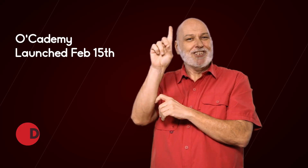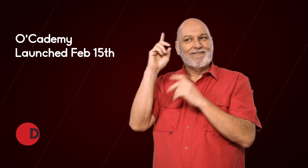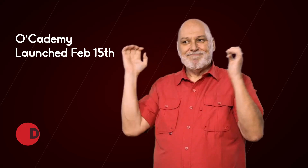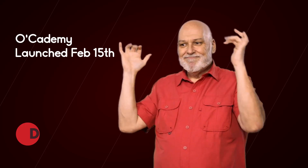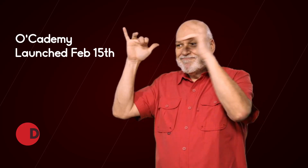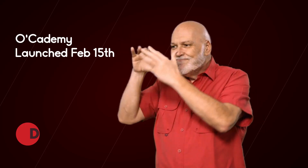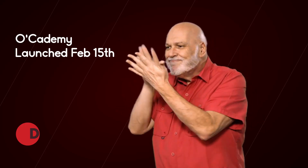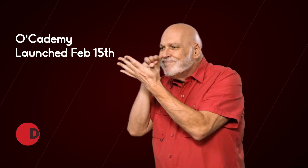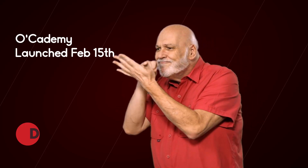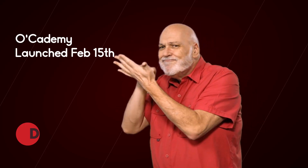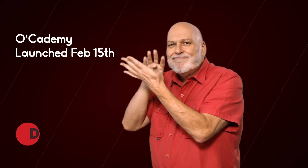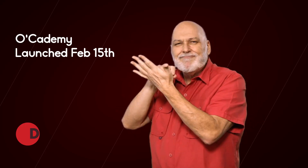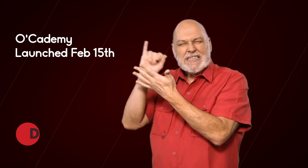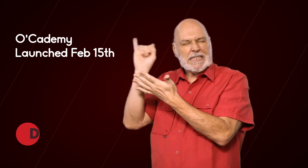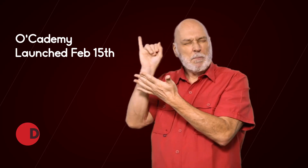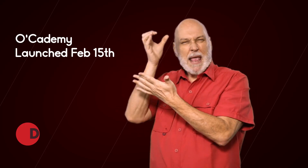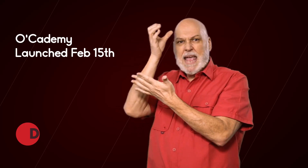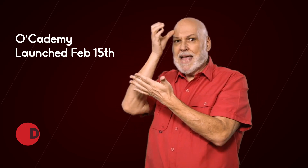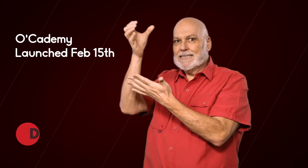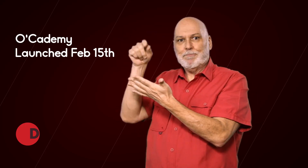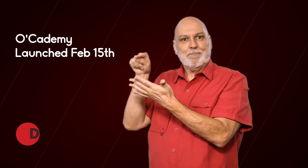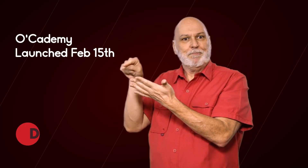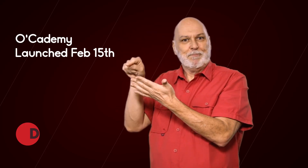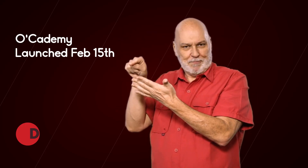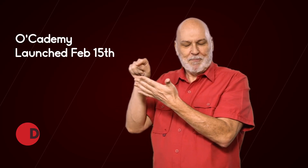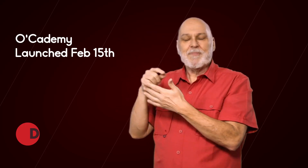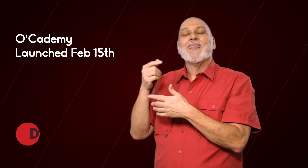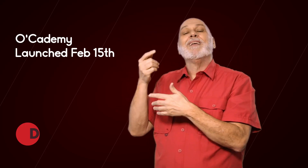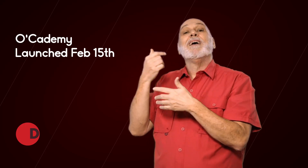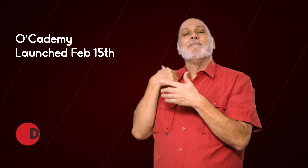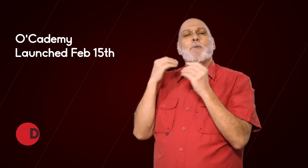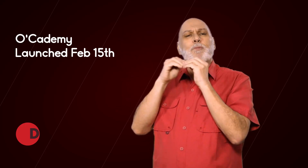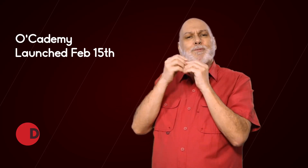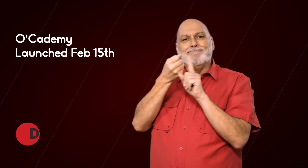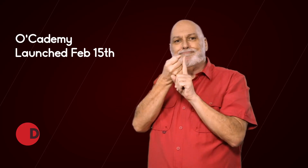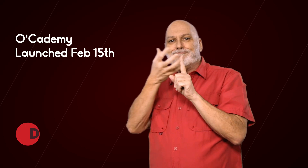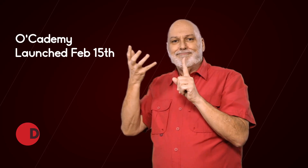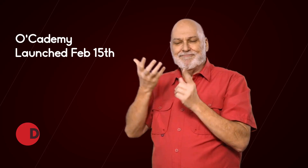It's like Uber in Education...